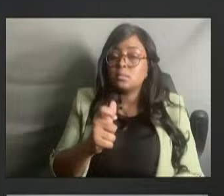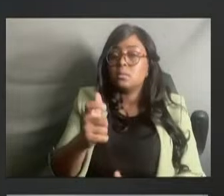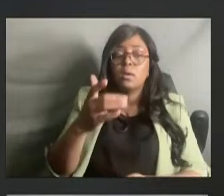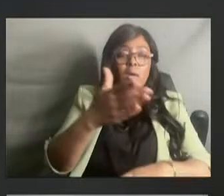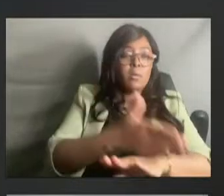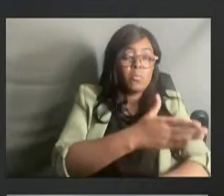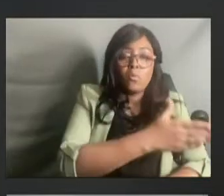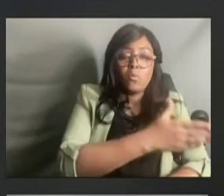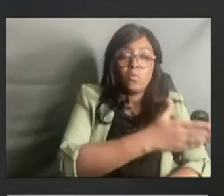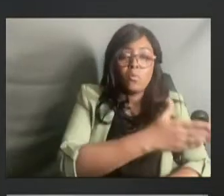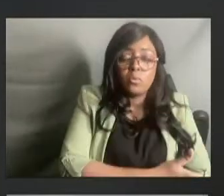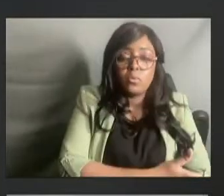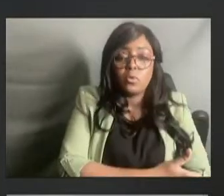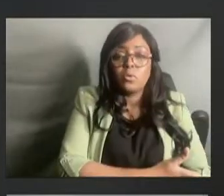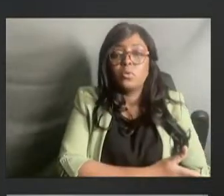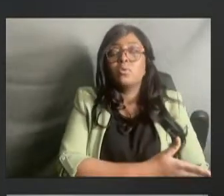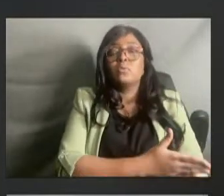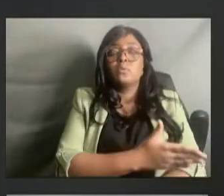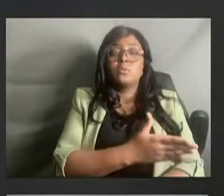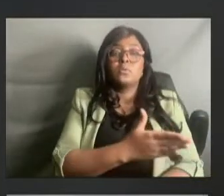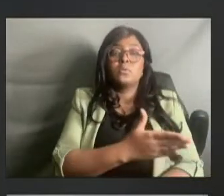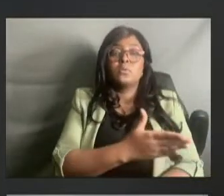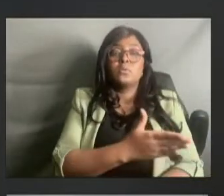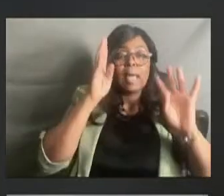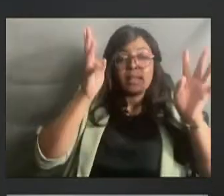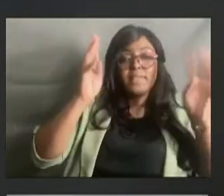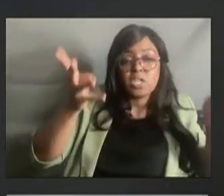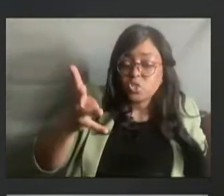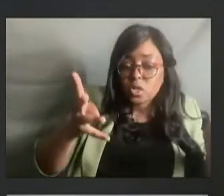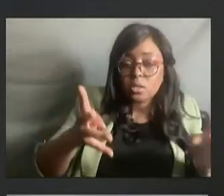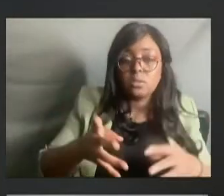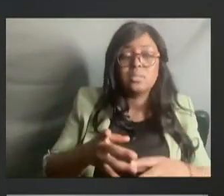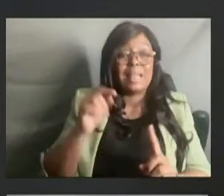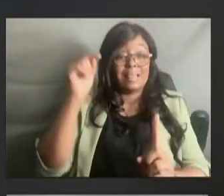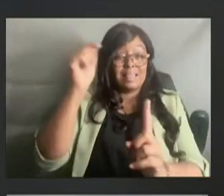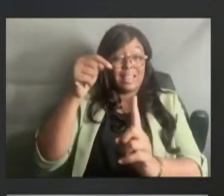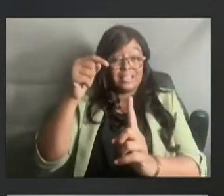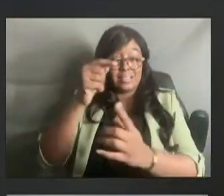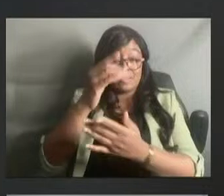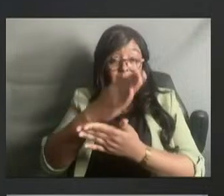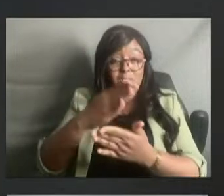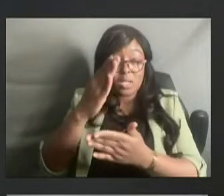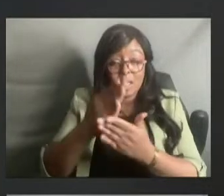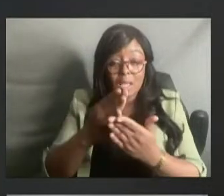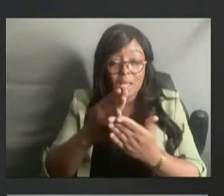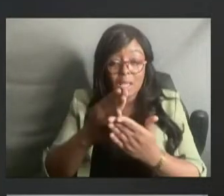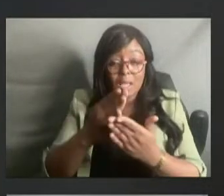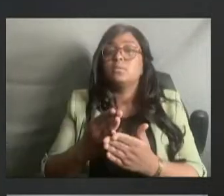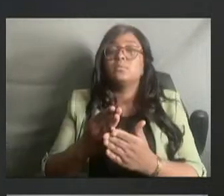improve our class size. This